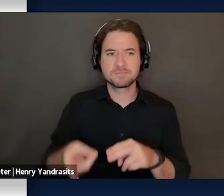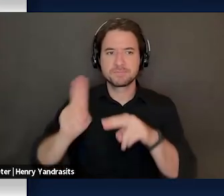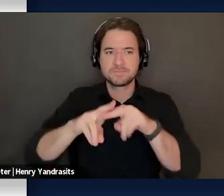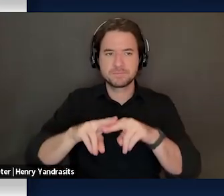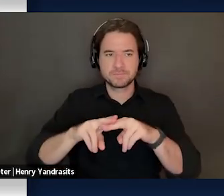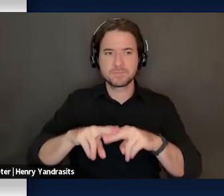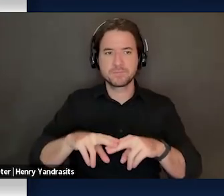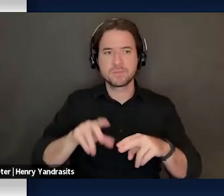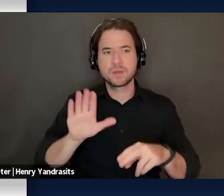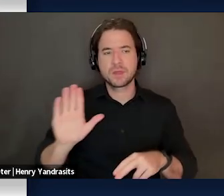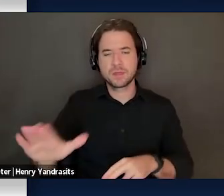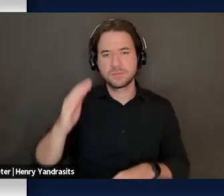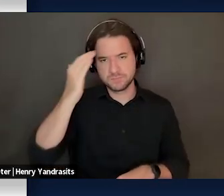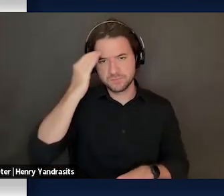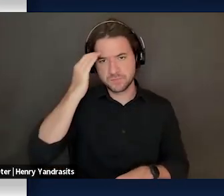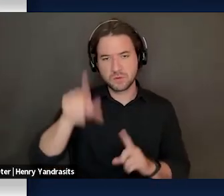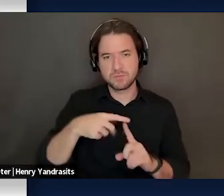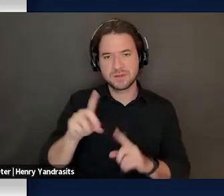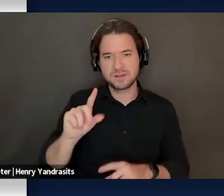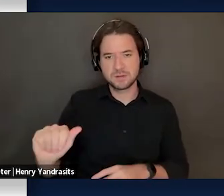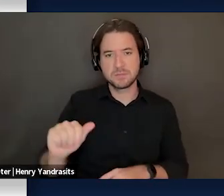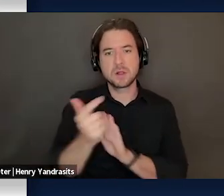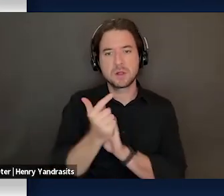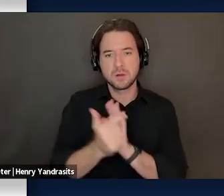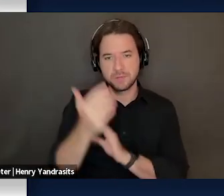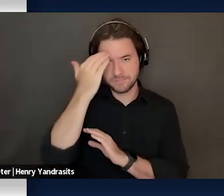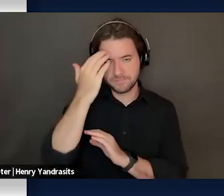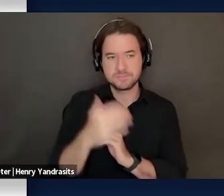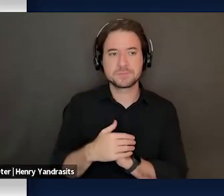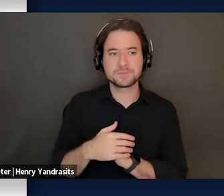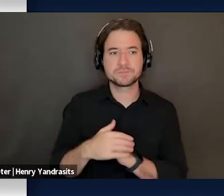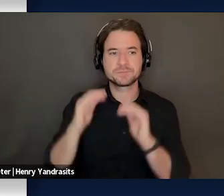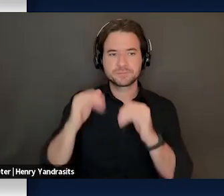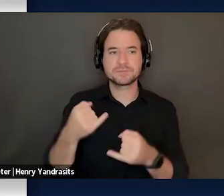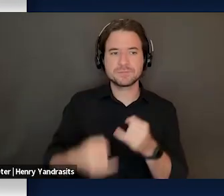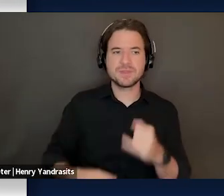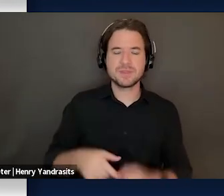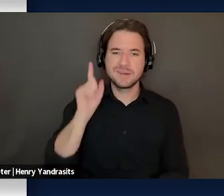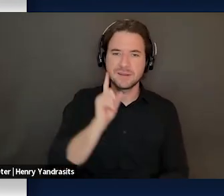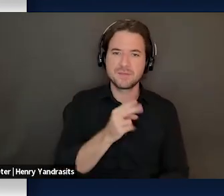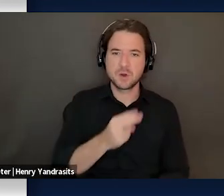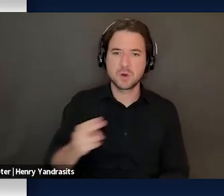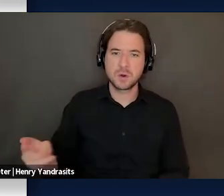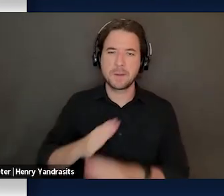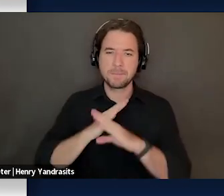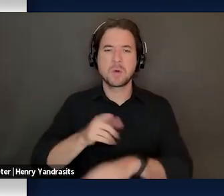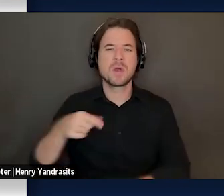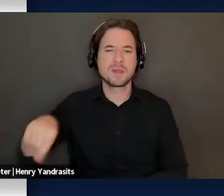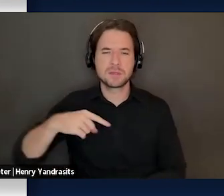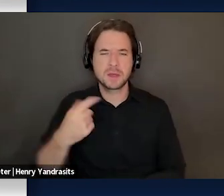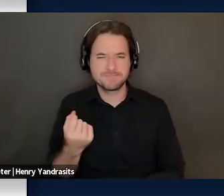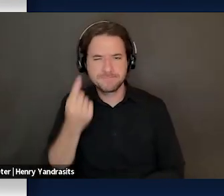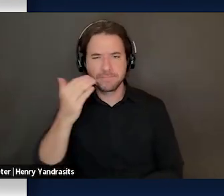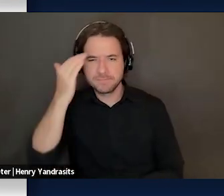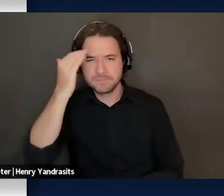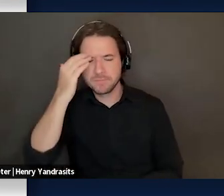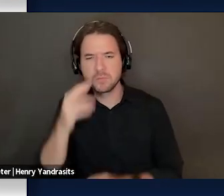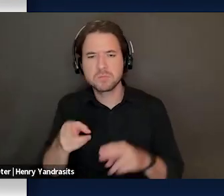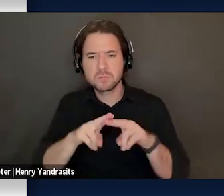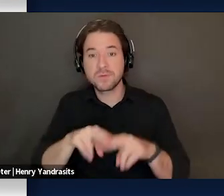their improvement with disability bond knowledge, and then lastly, deaf, hard of hearing barrier awareness improved roughly about 50%.